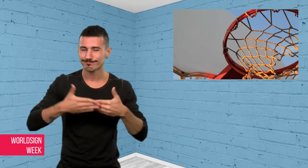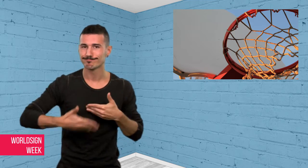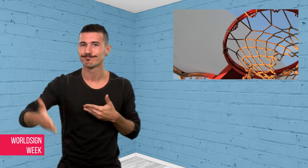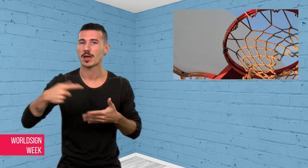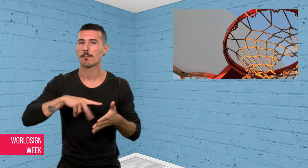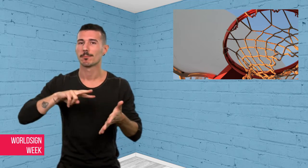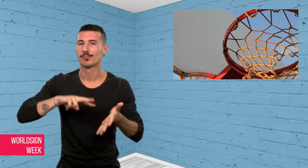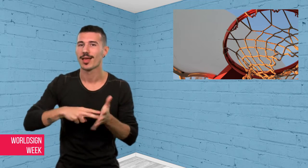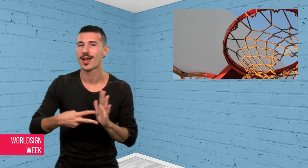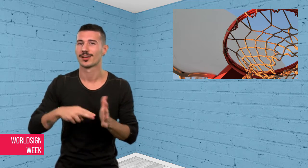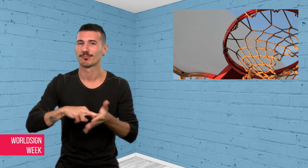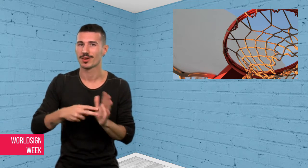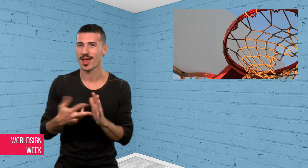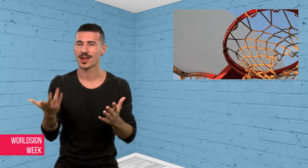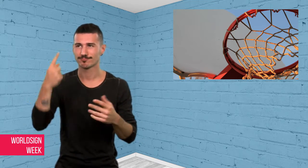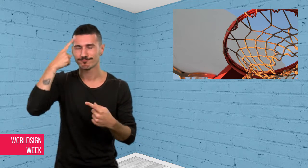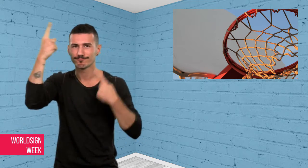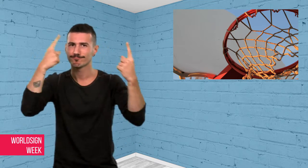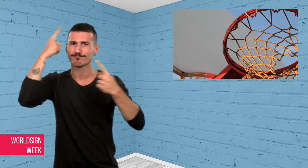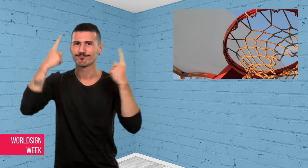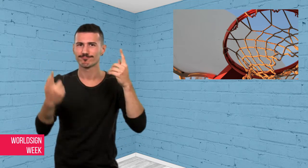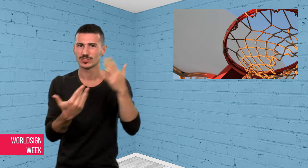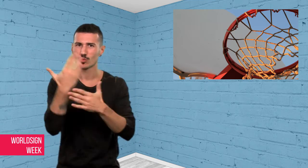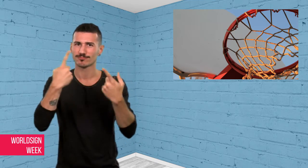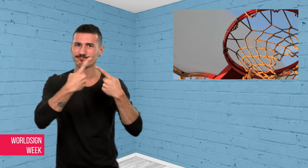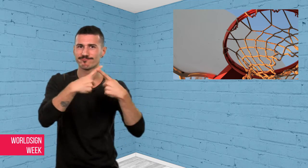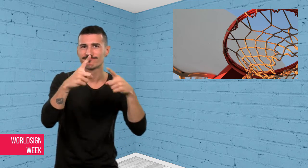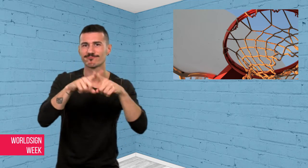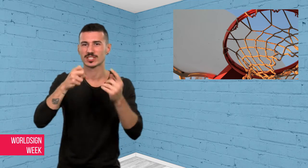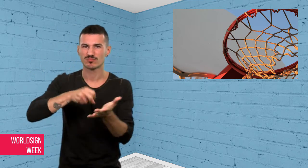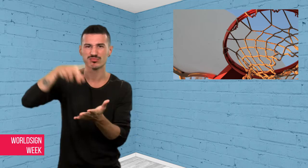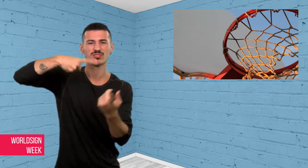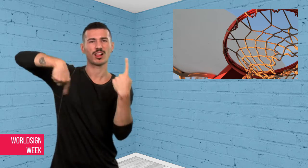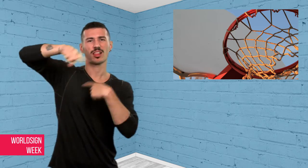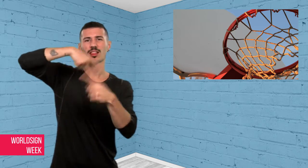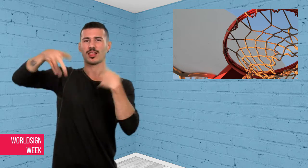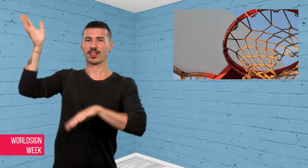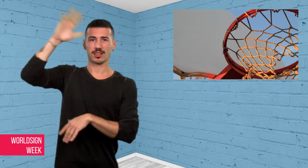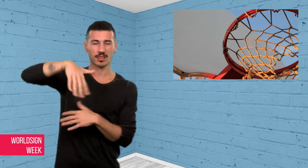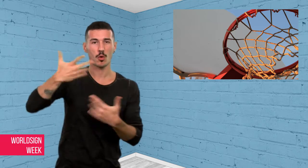Jordan now travels all over the world performing